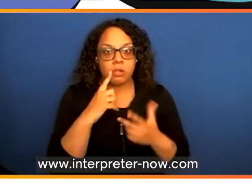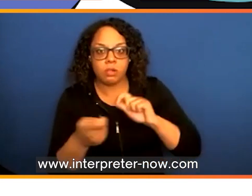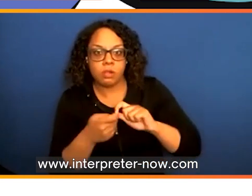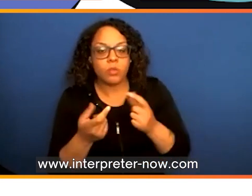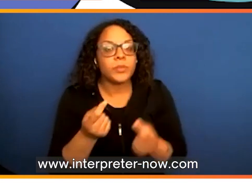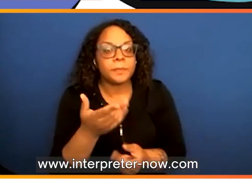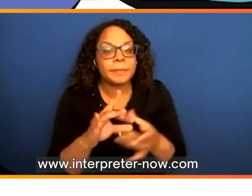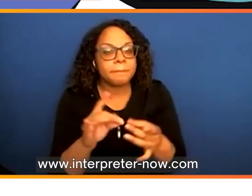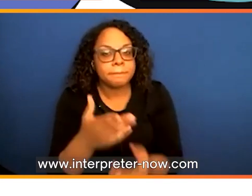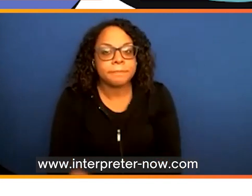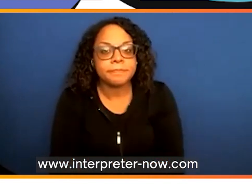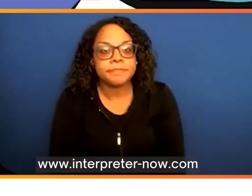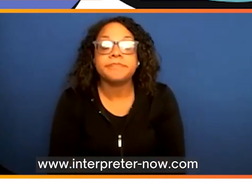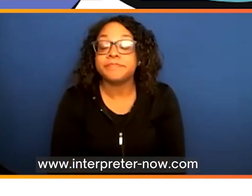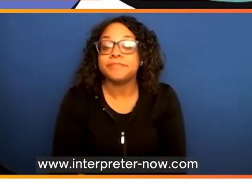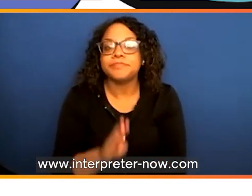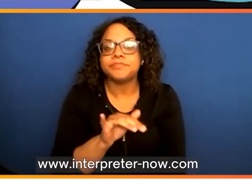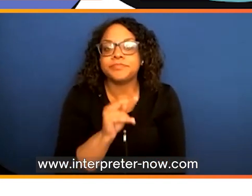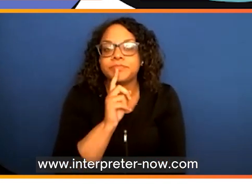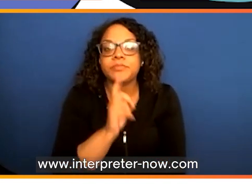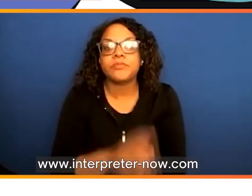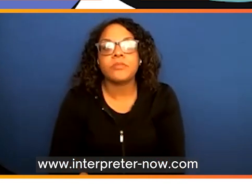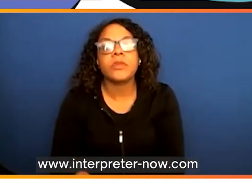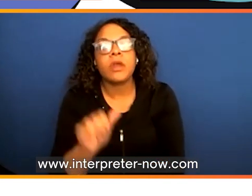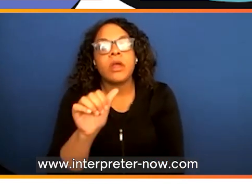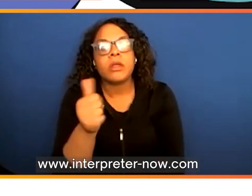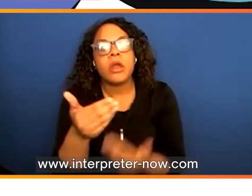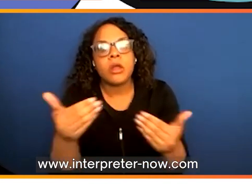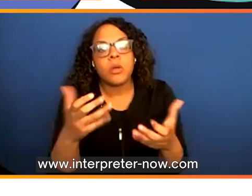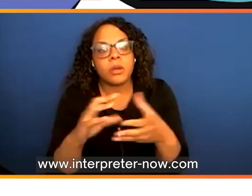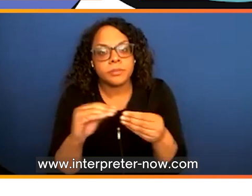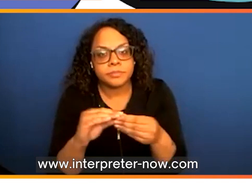it. Through the MeToo movement, we may be hesitant about standing up, speaking up, especially